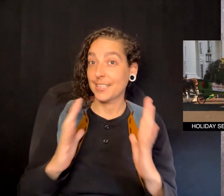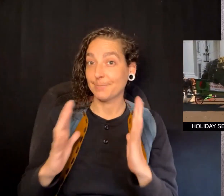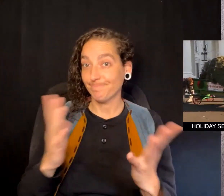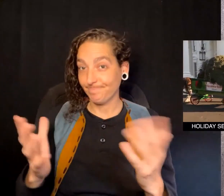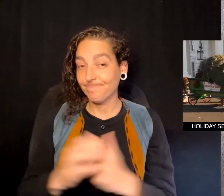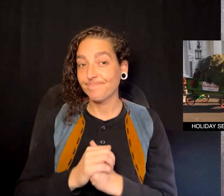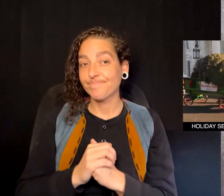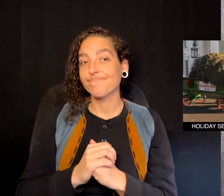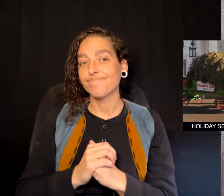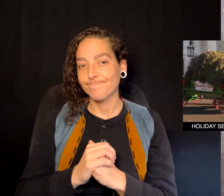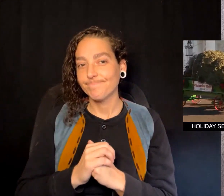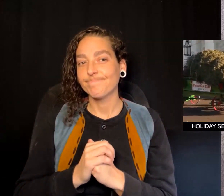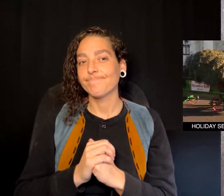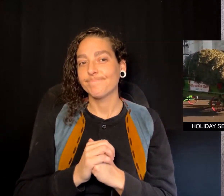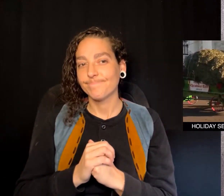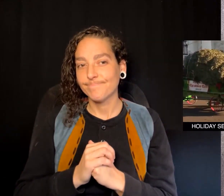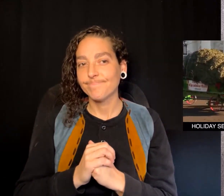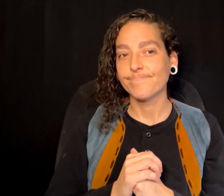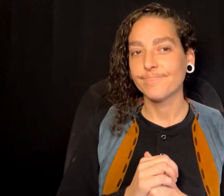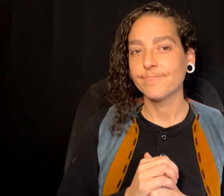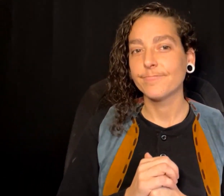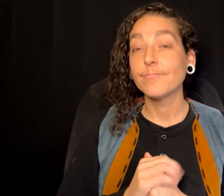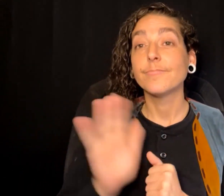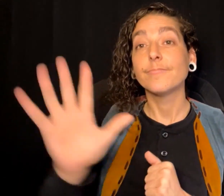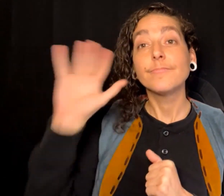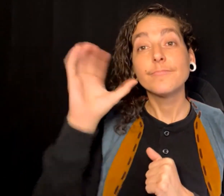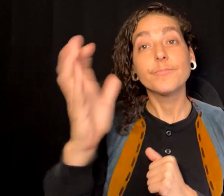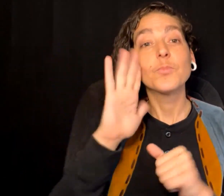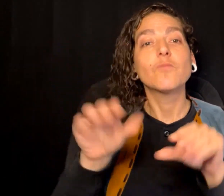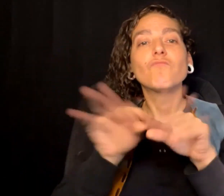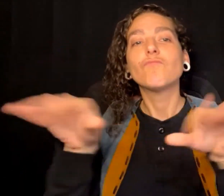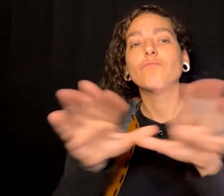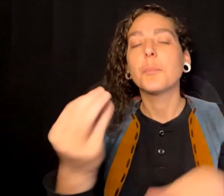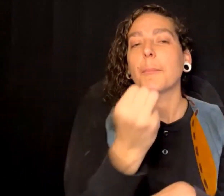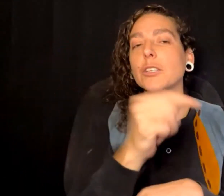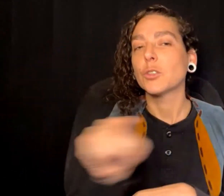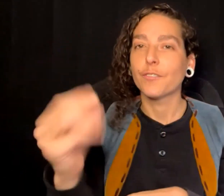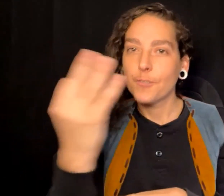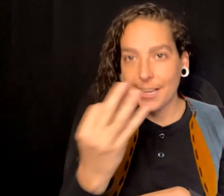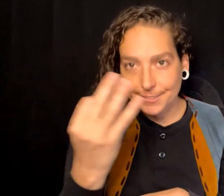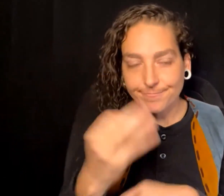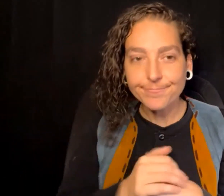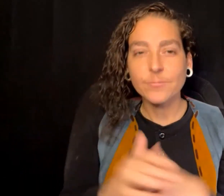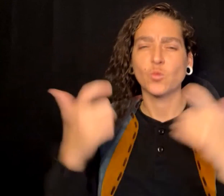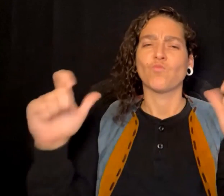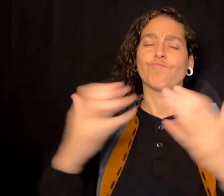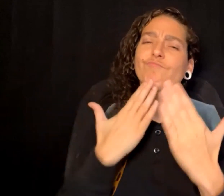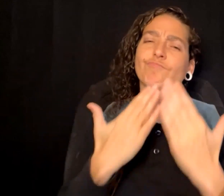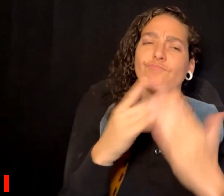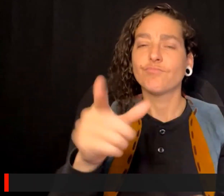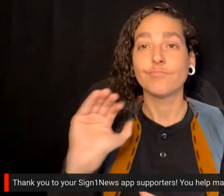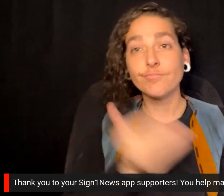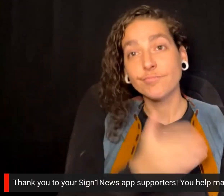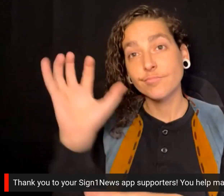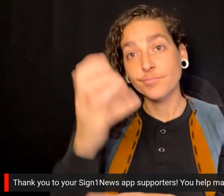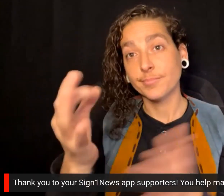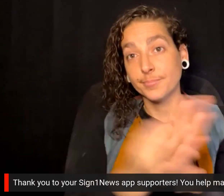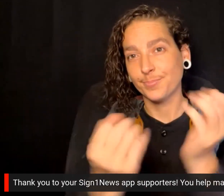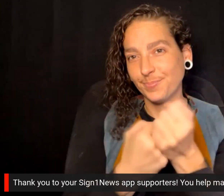will be broadcasting updates Monday through Friday a big thank you to our Sign1News have